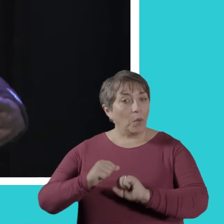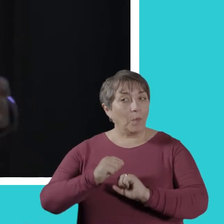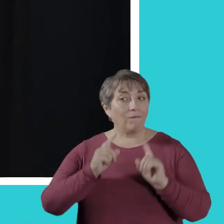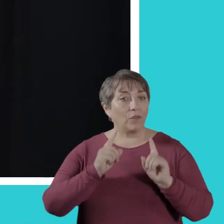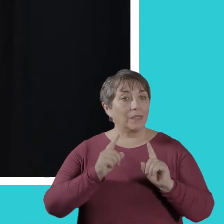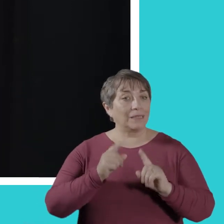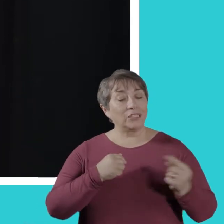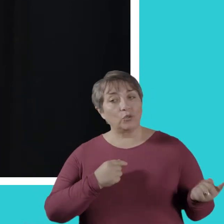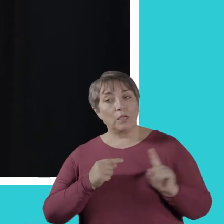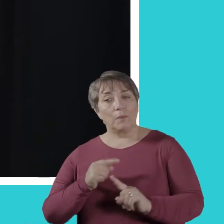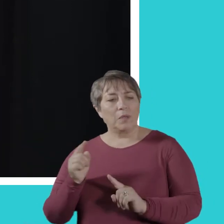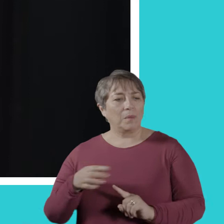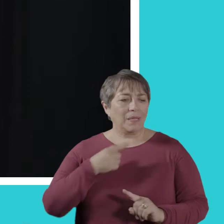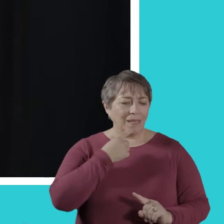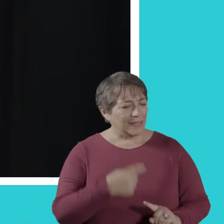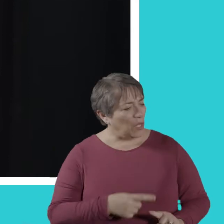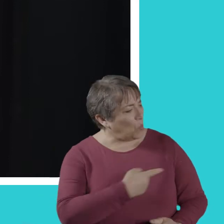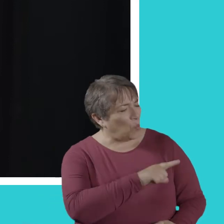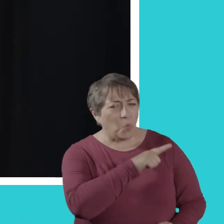but then he's messing around I'm telling why are you messing around all the time with mrs giving